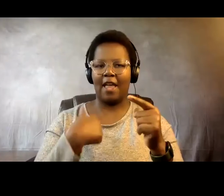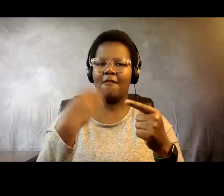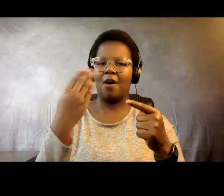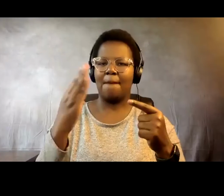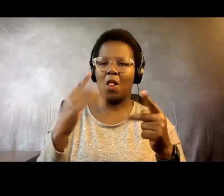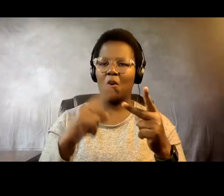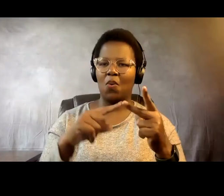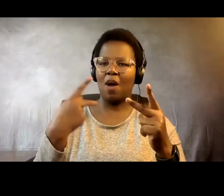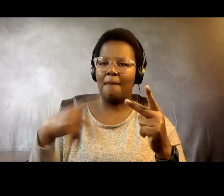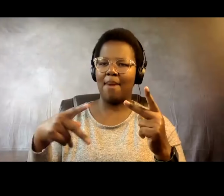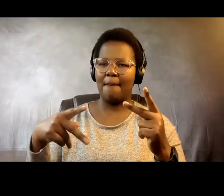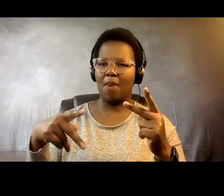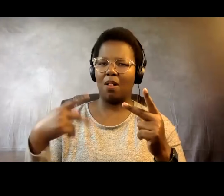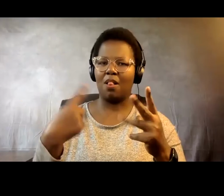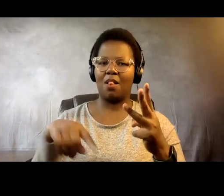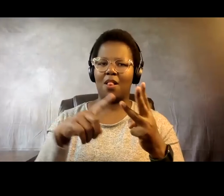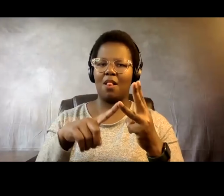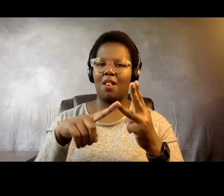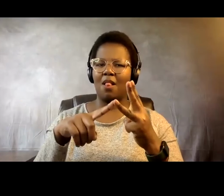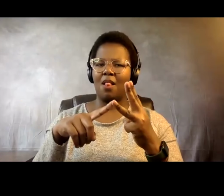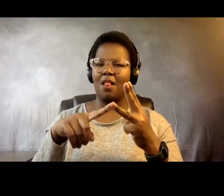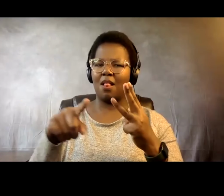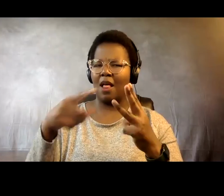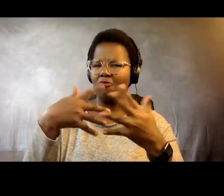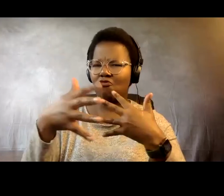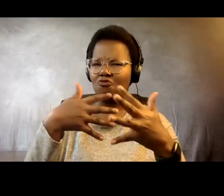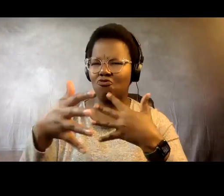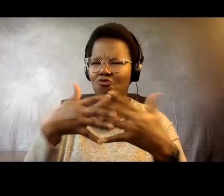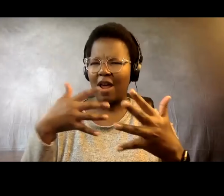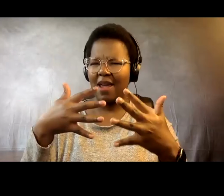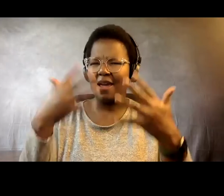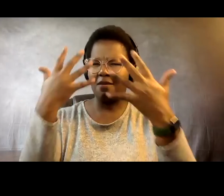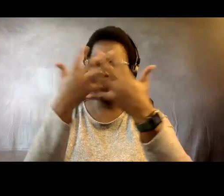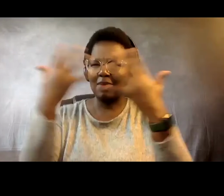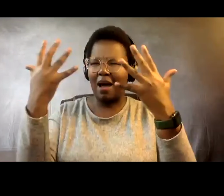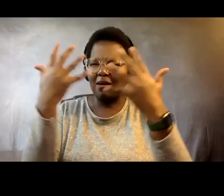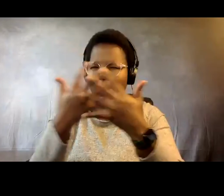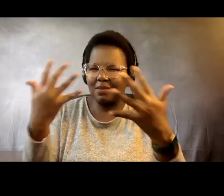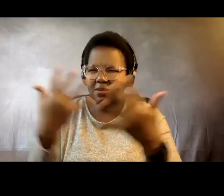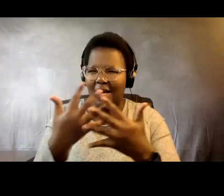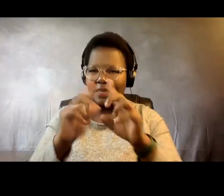of different shades of gray color palettes and for each and one of those I had them match with